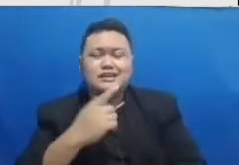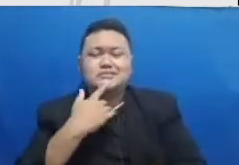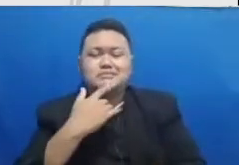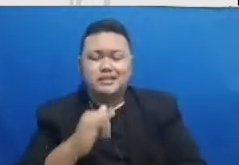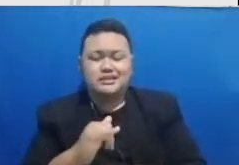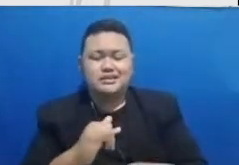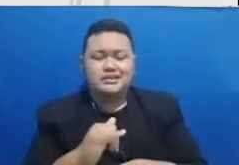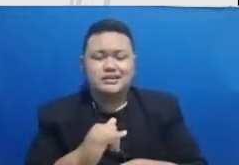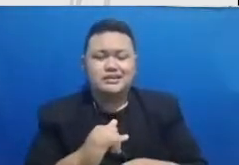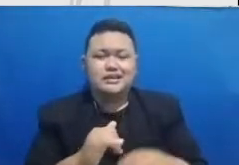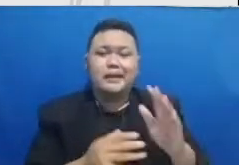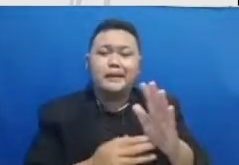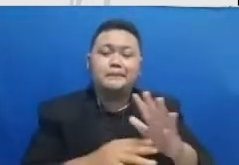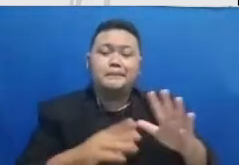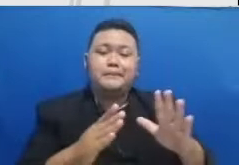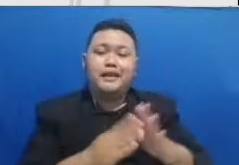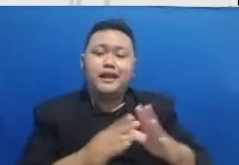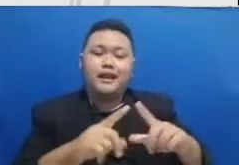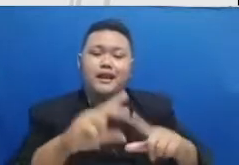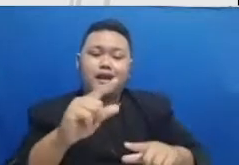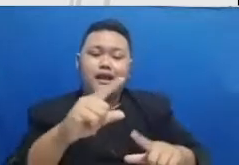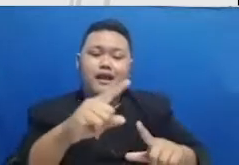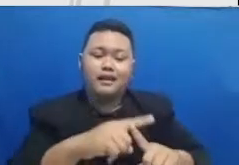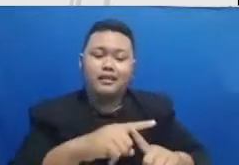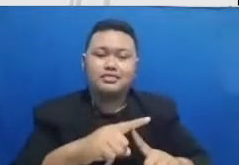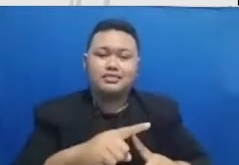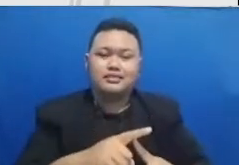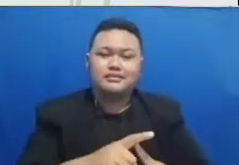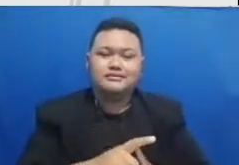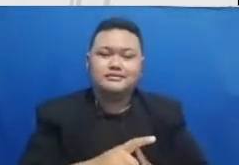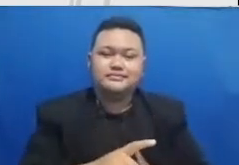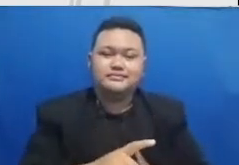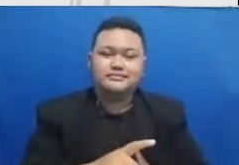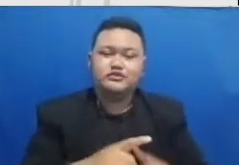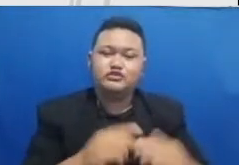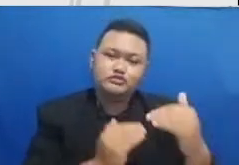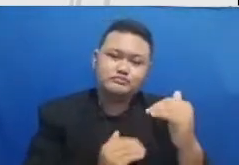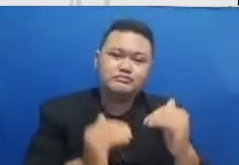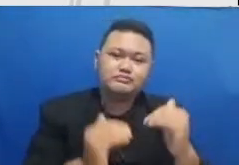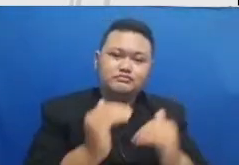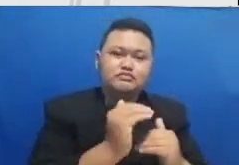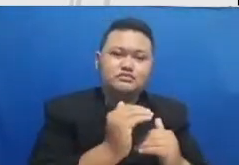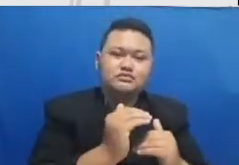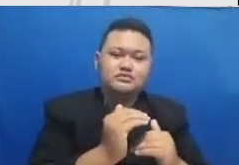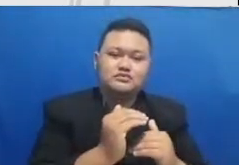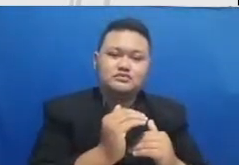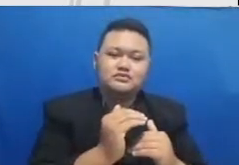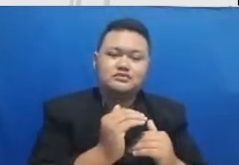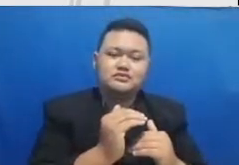made you to a higher level. The next thing is that if the scenario is reportedly getting richer